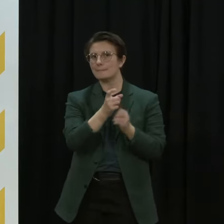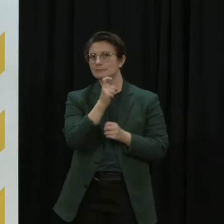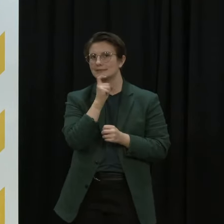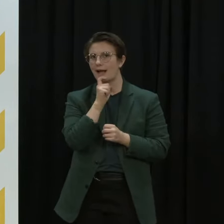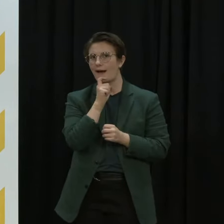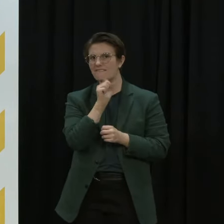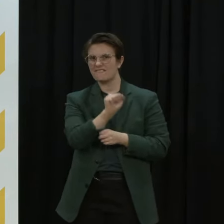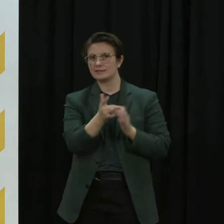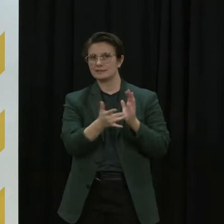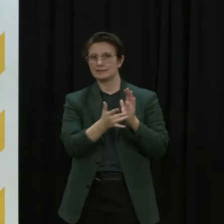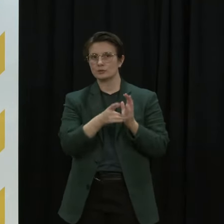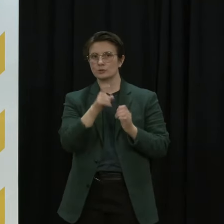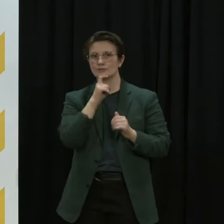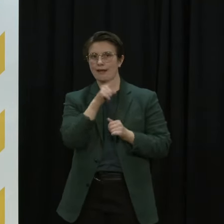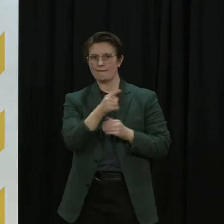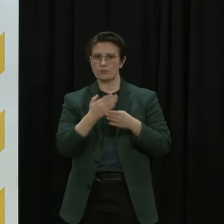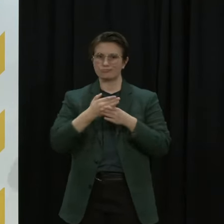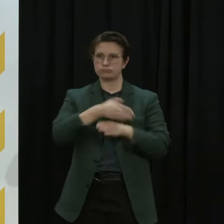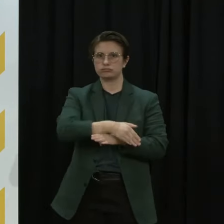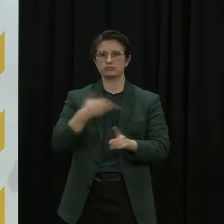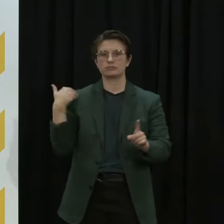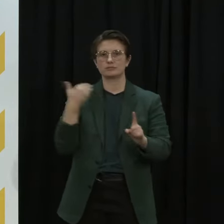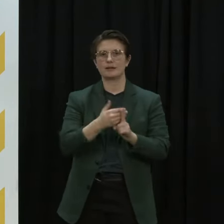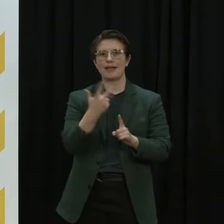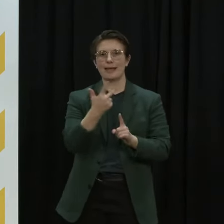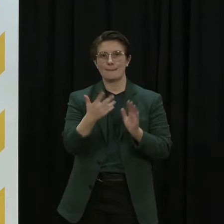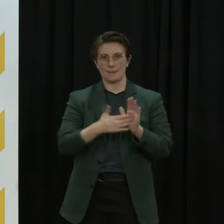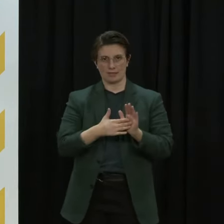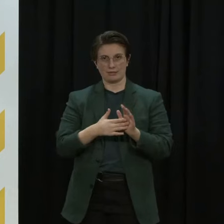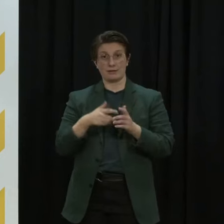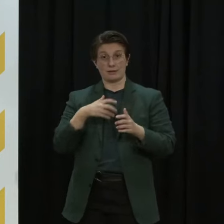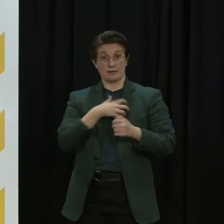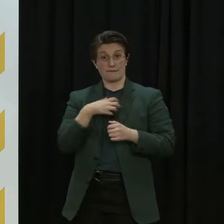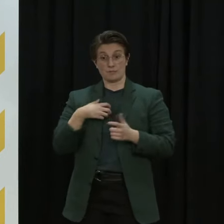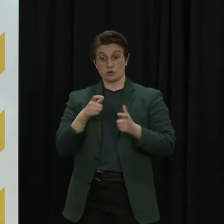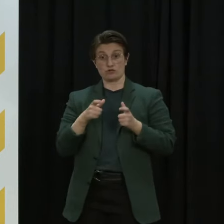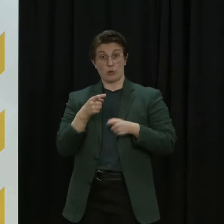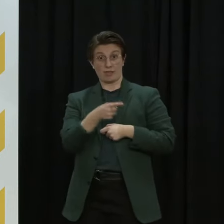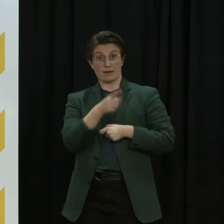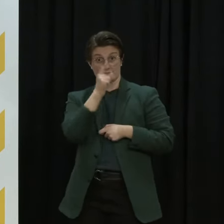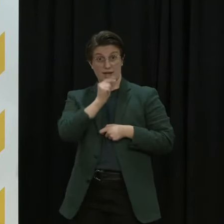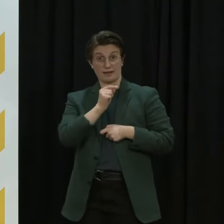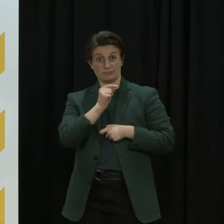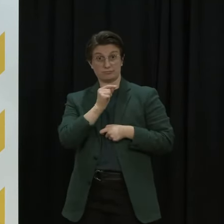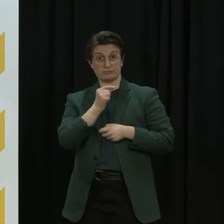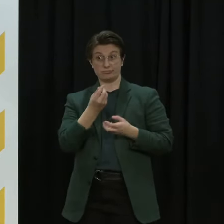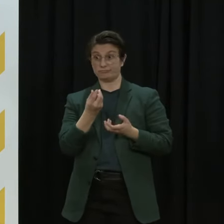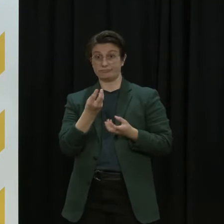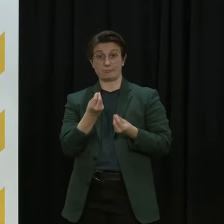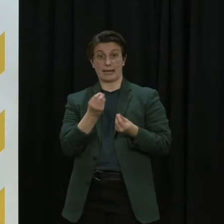looks at pay fr lab staff who are having to do